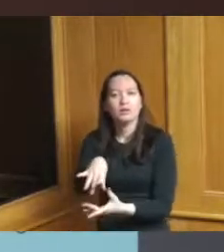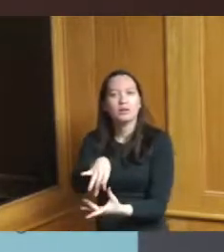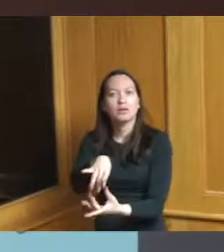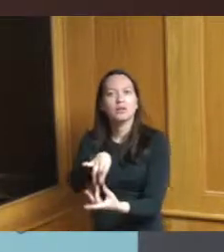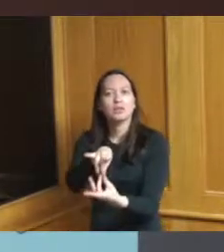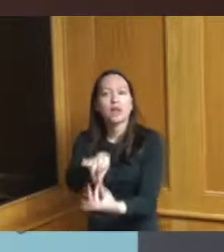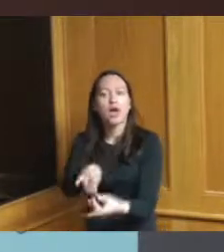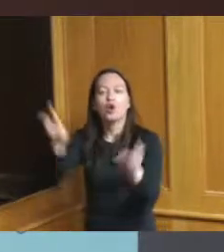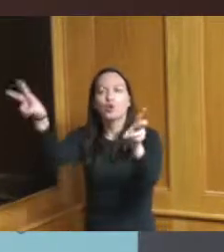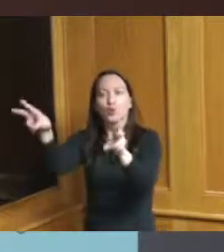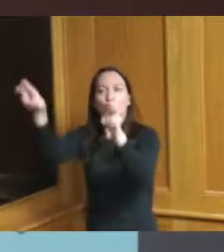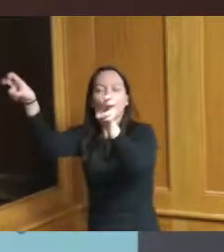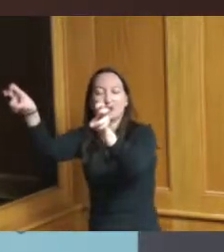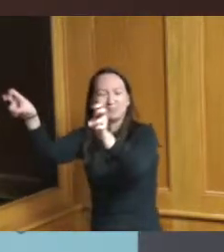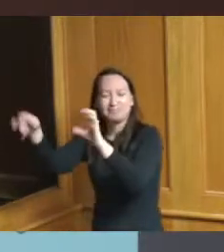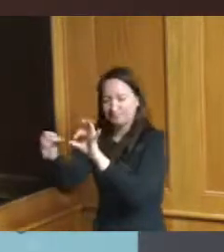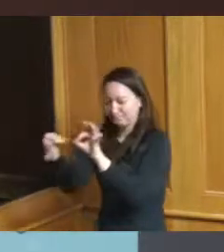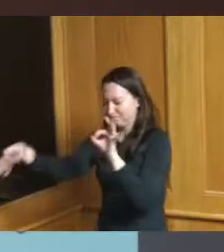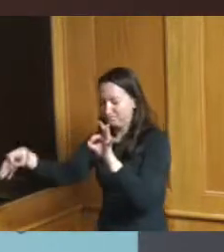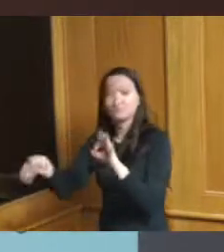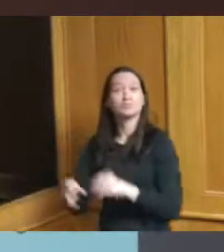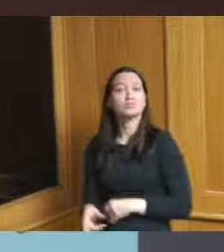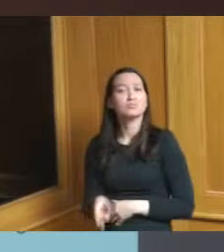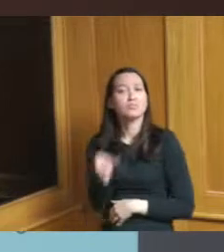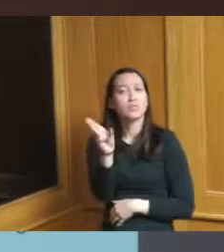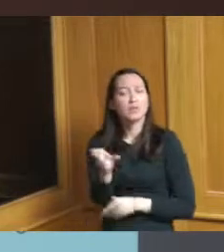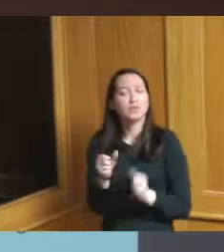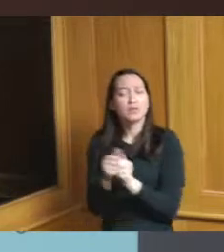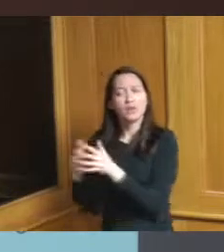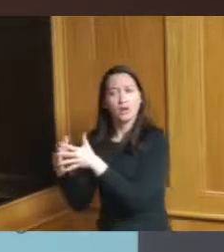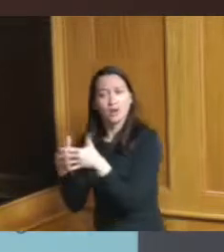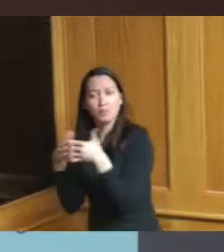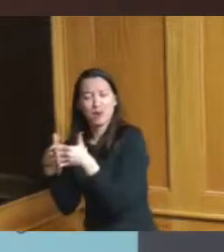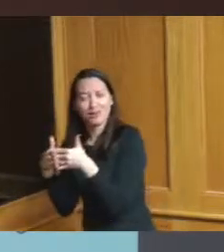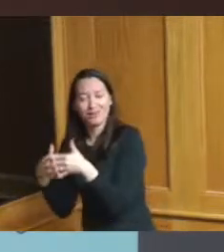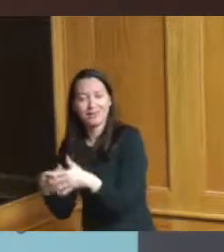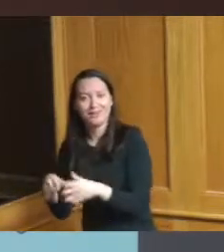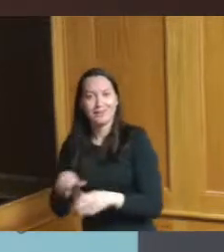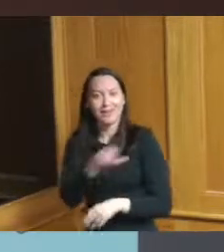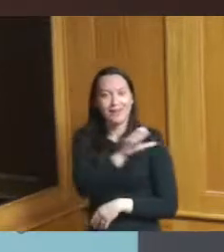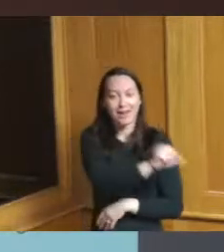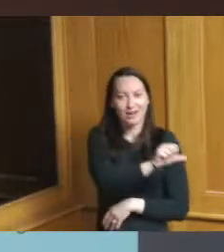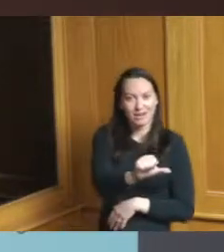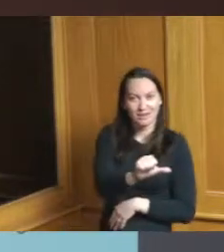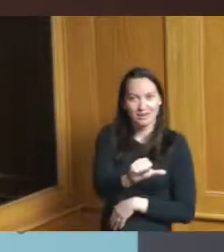quote that says there's histories with American African-Americans Covid is a part of that history